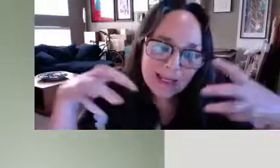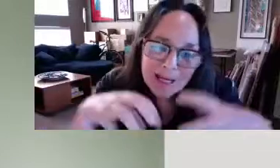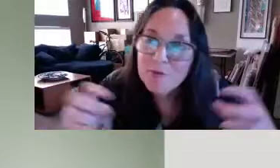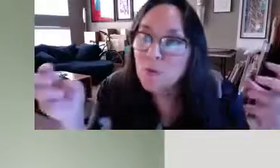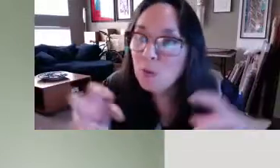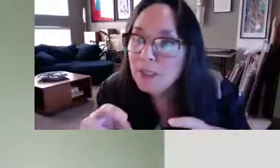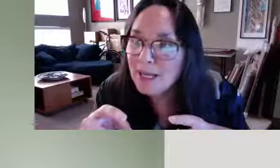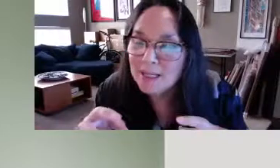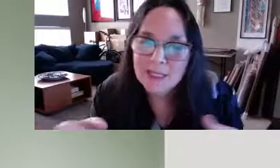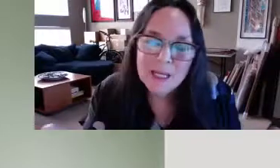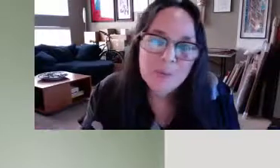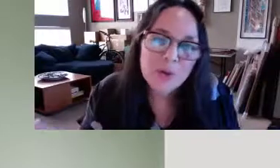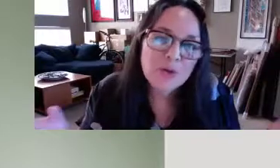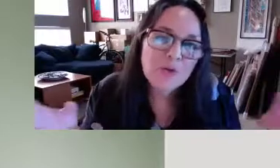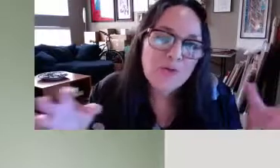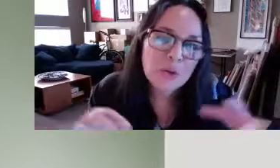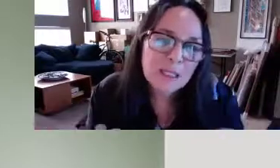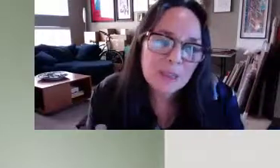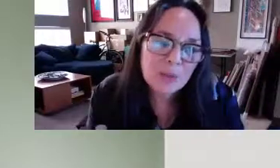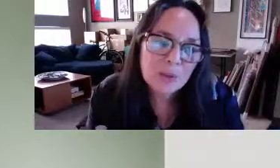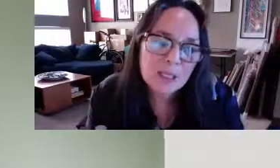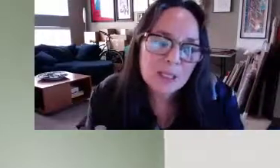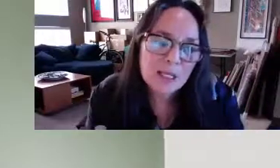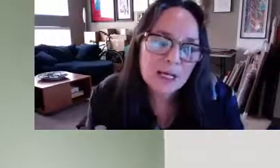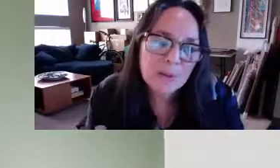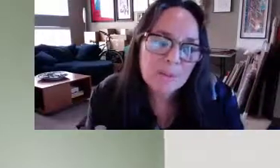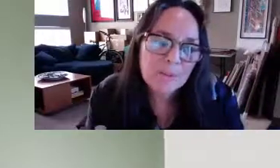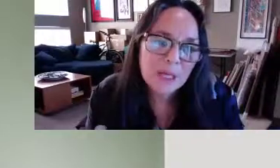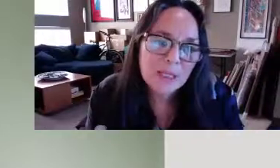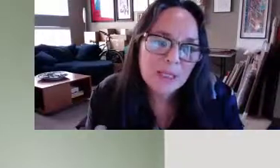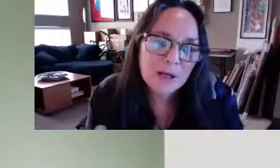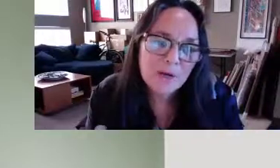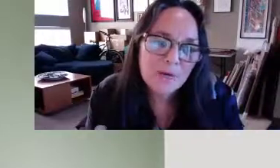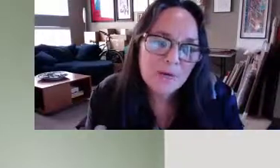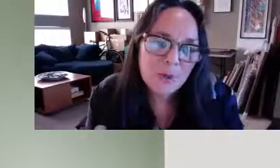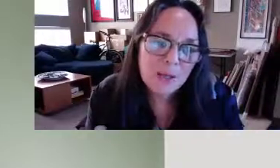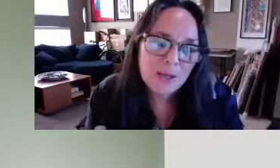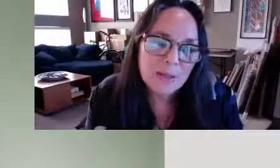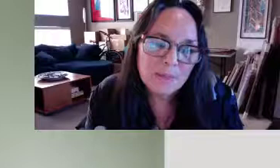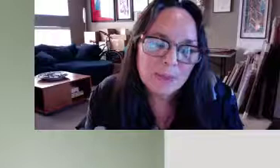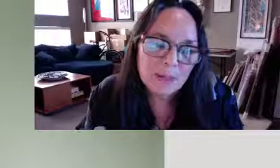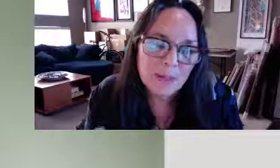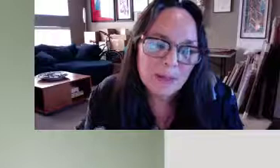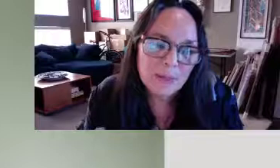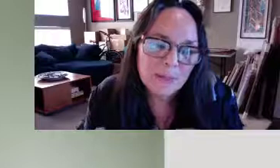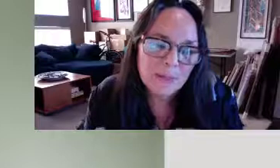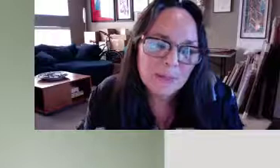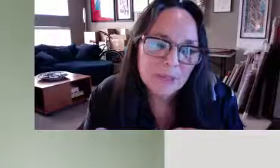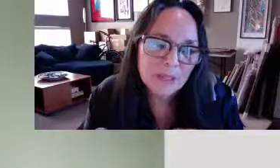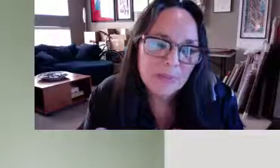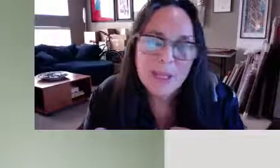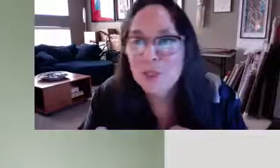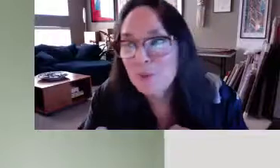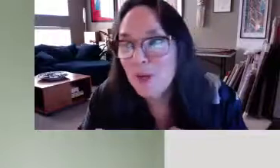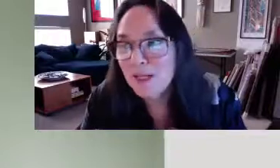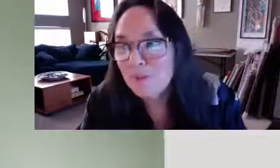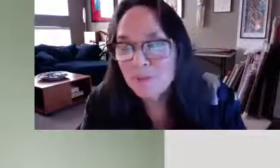kind of folding that in but also folding into it the idea of the made to be ready